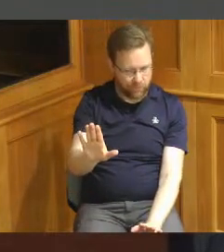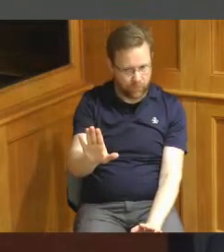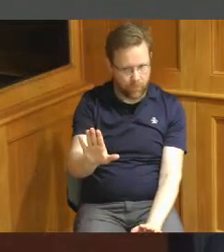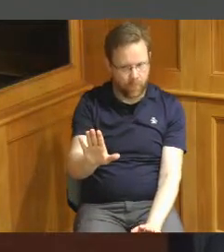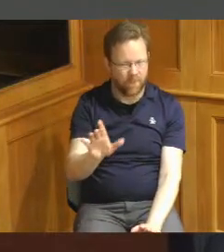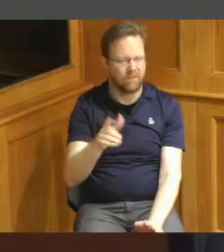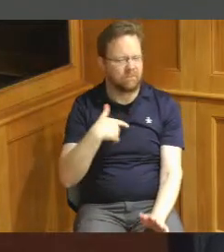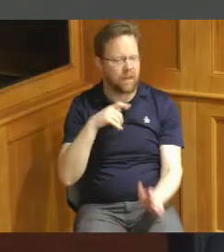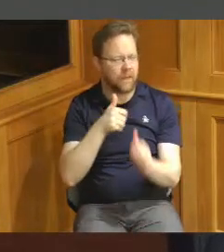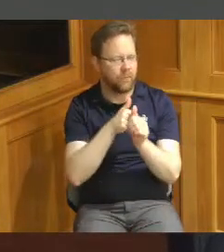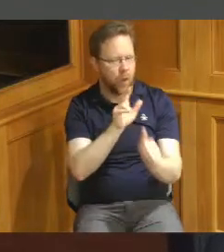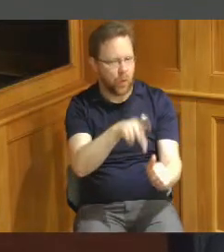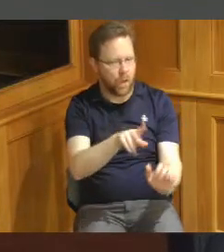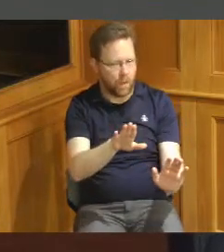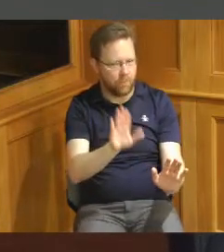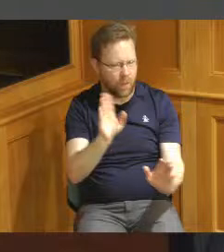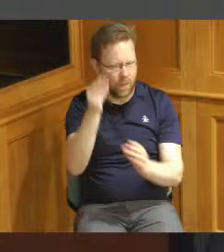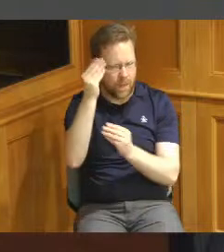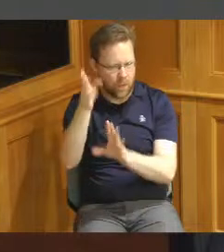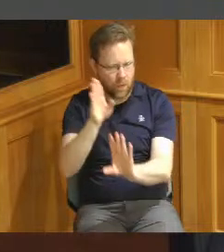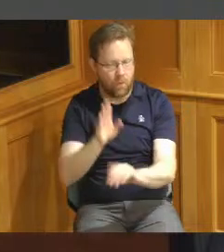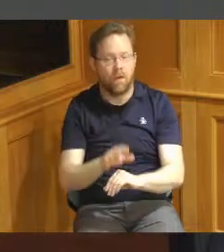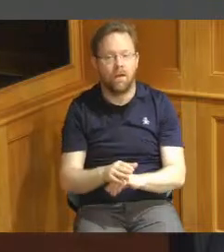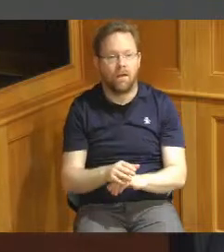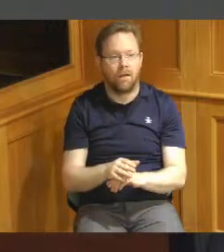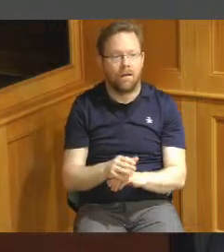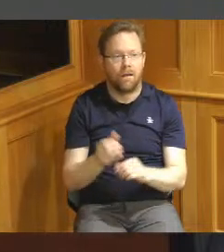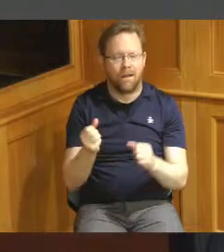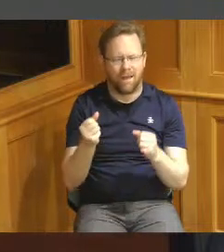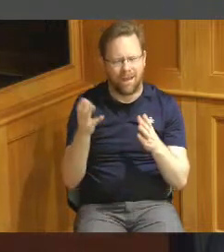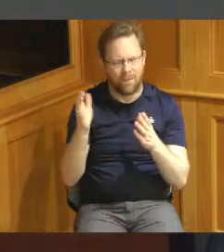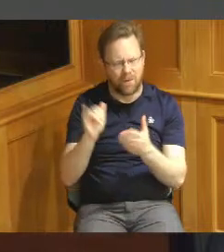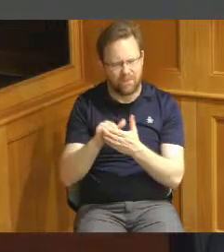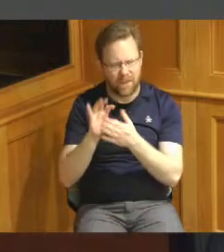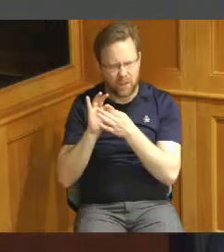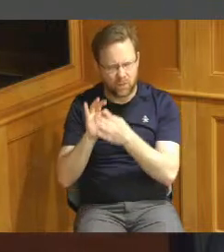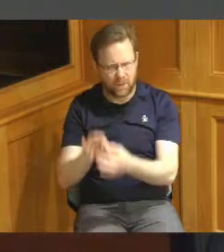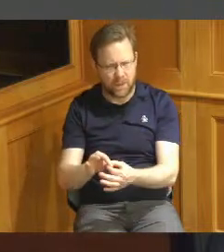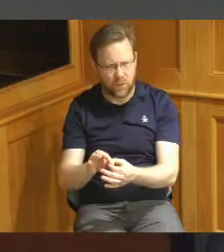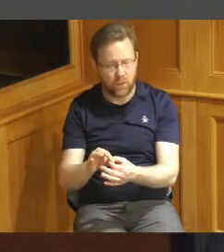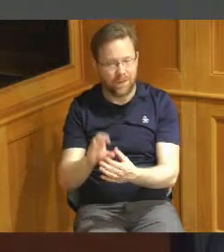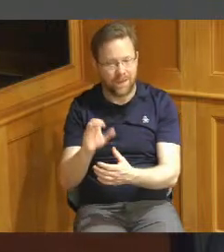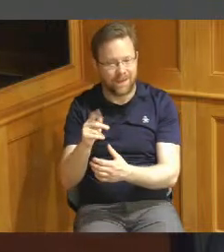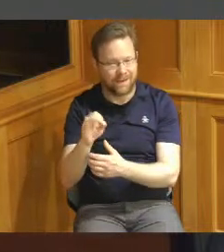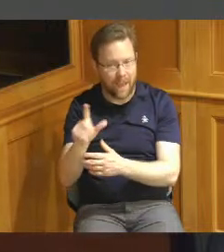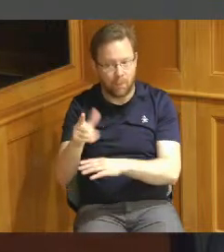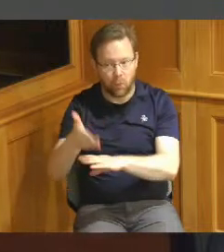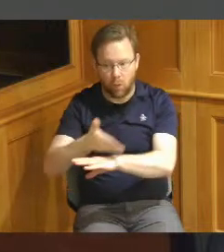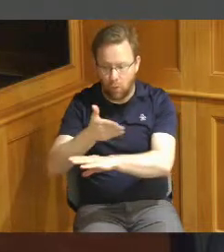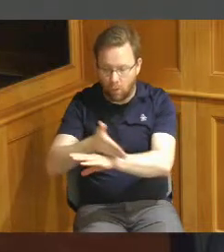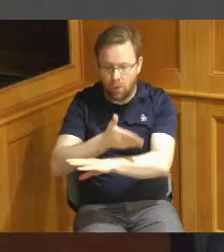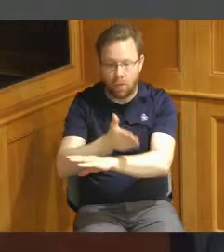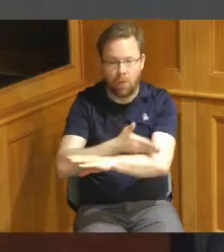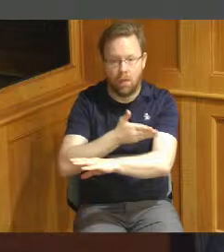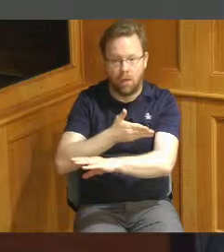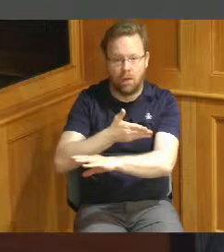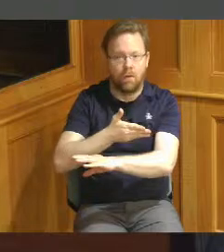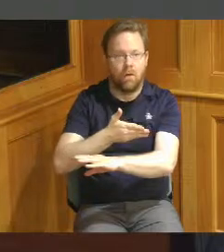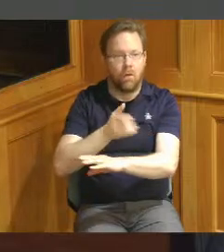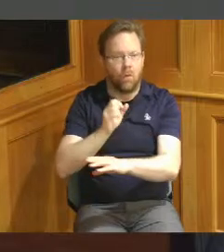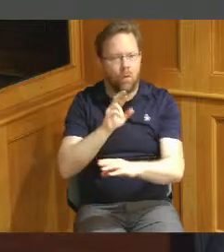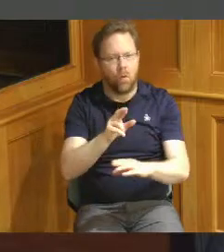program project 502405 this will allow us to put the guardrail program out to bid for roads in